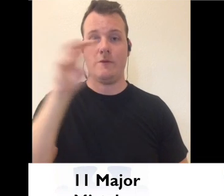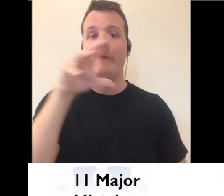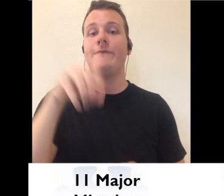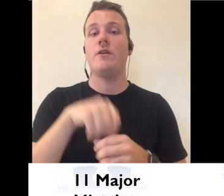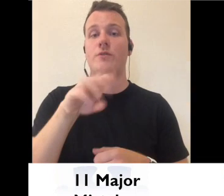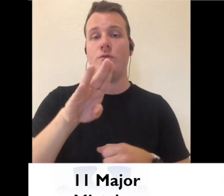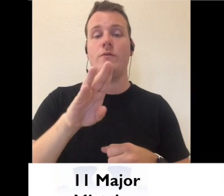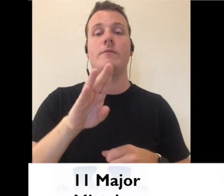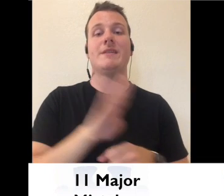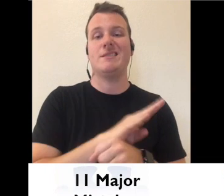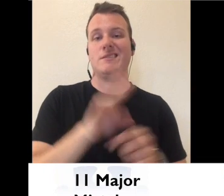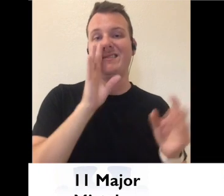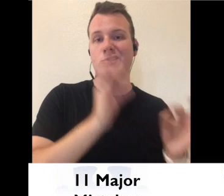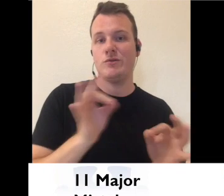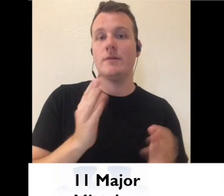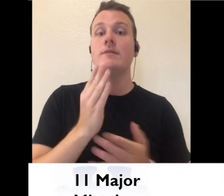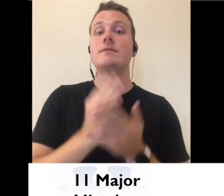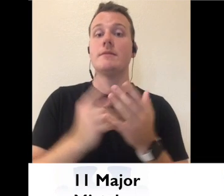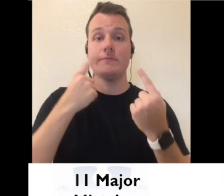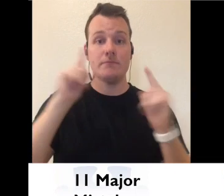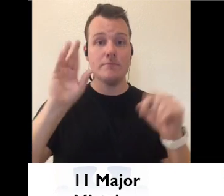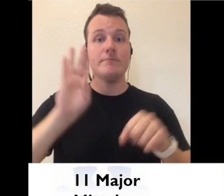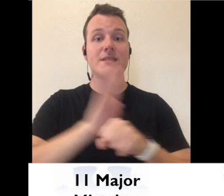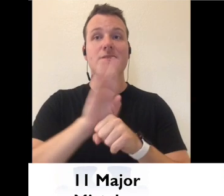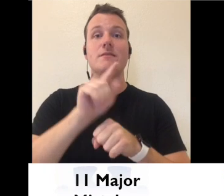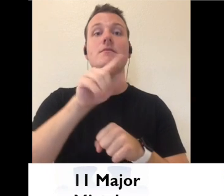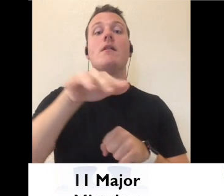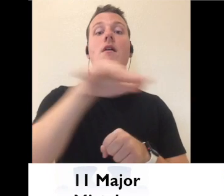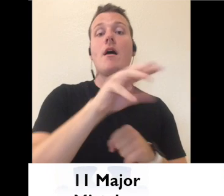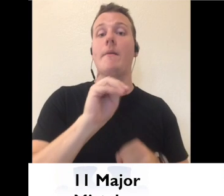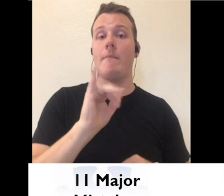decisions. There's some successful companies out there in the market that